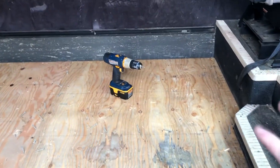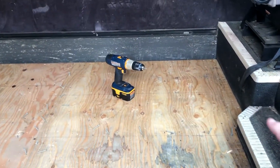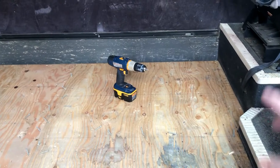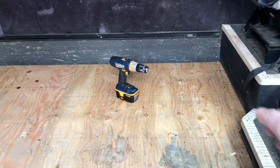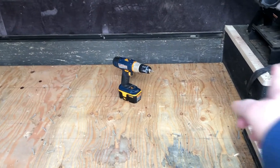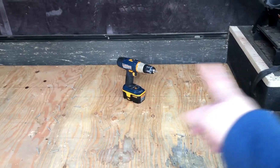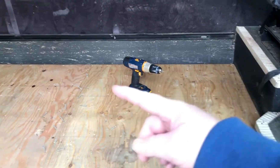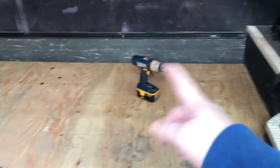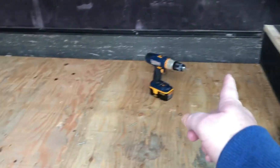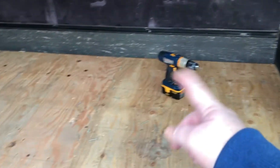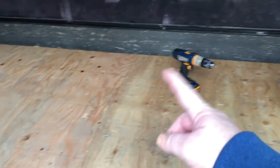So I finished all of that.